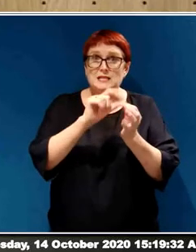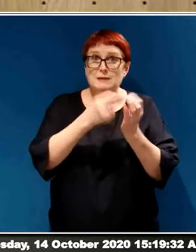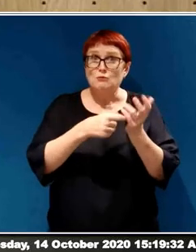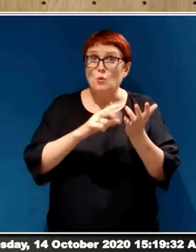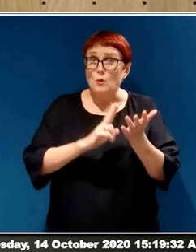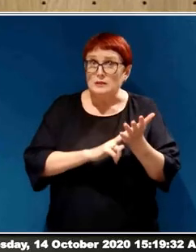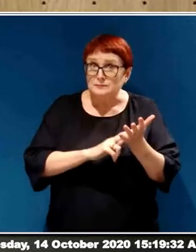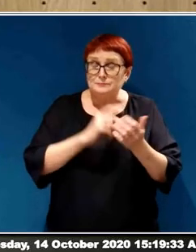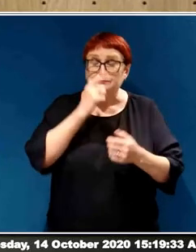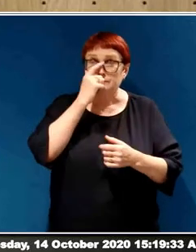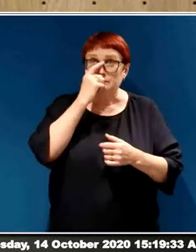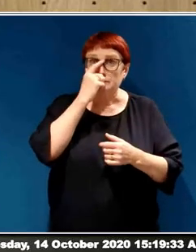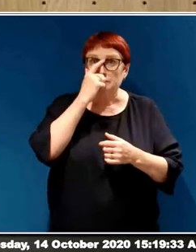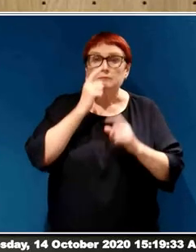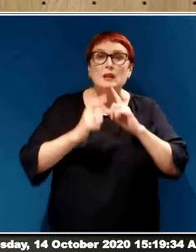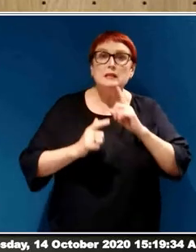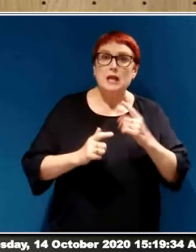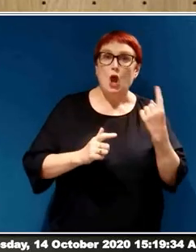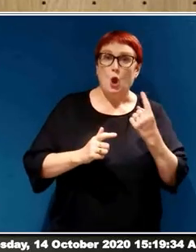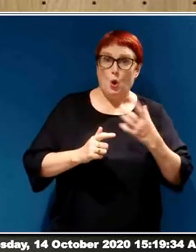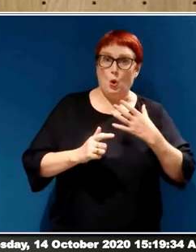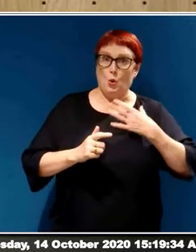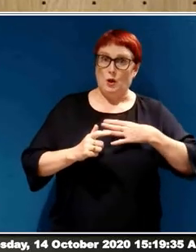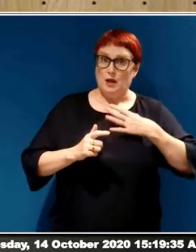get quality literacy intervention.